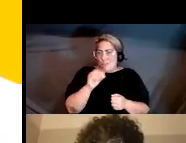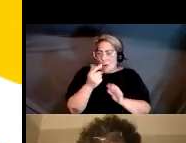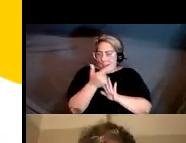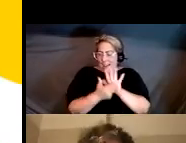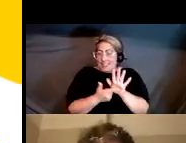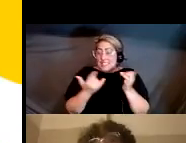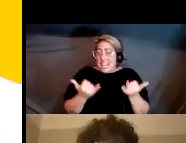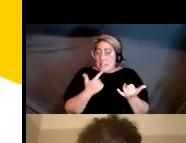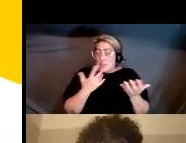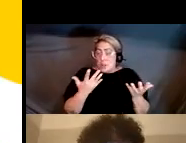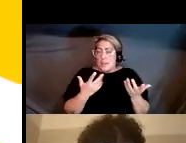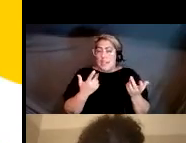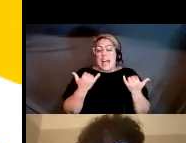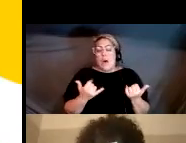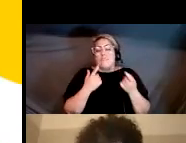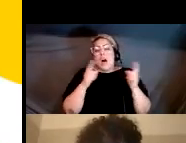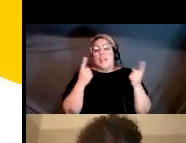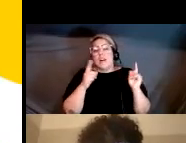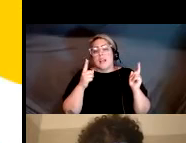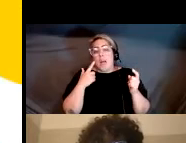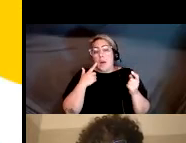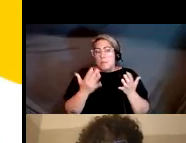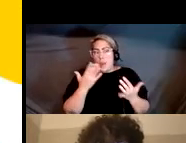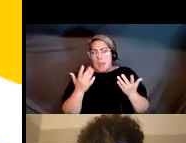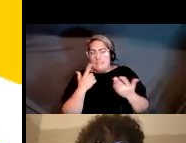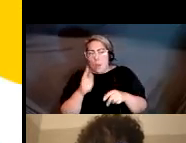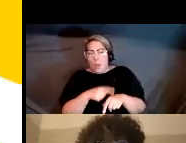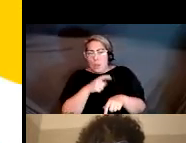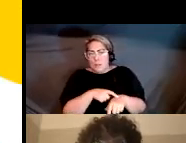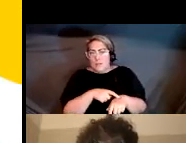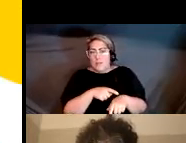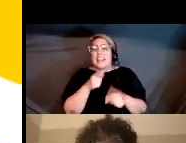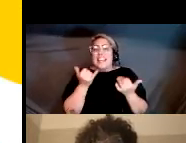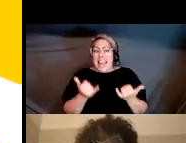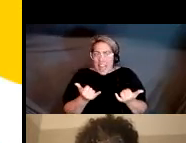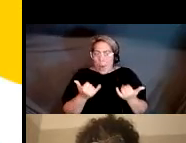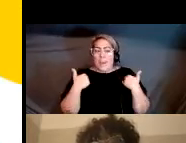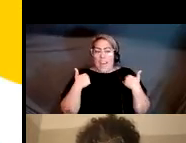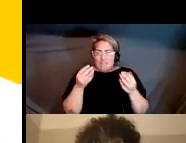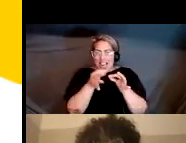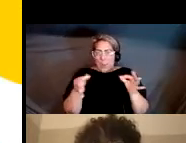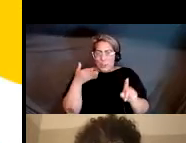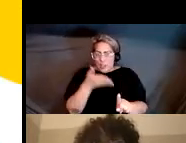we have been dancing around this for ages. There is like which in the hero Act around making sure that your venues are properly insulated and that